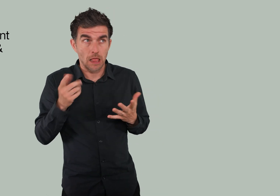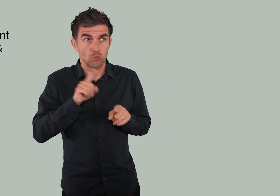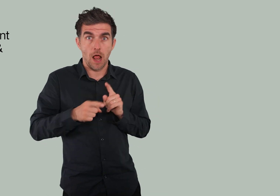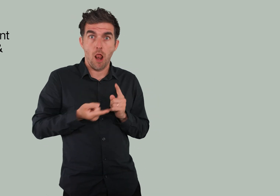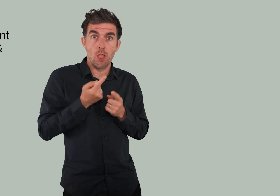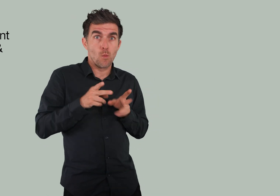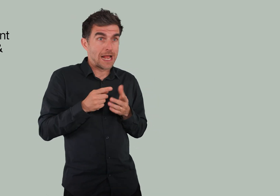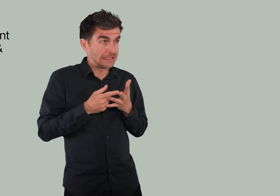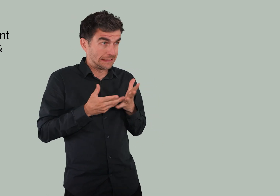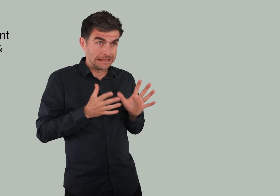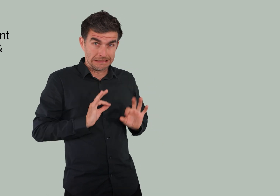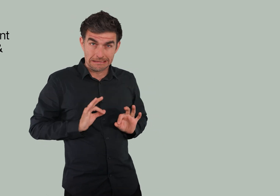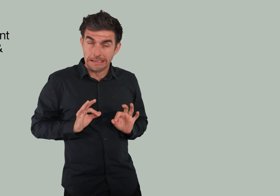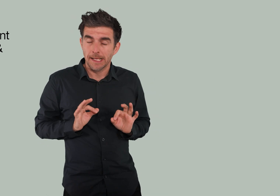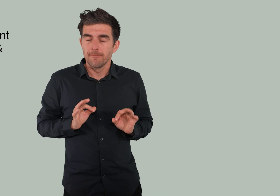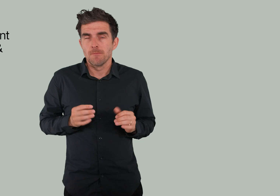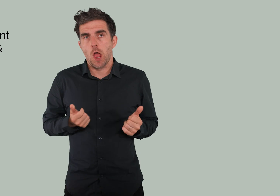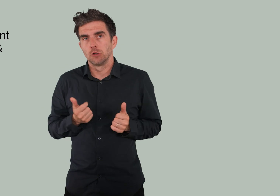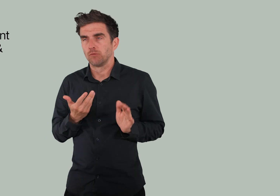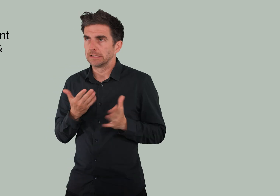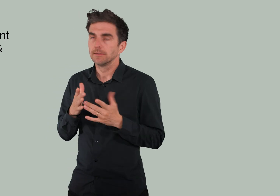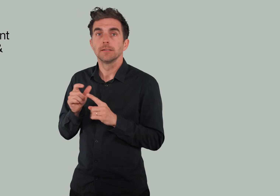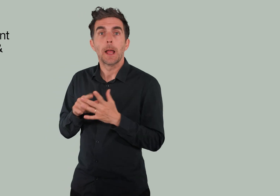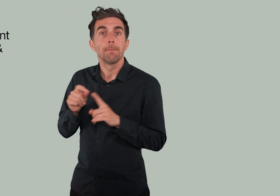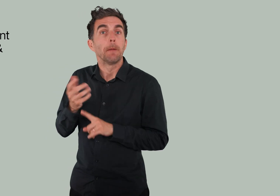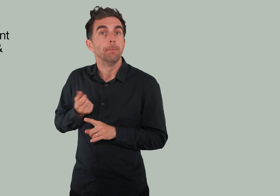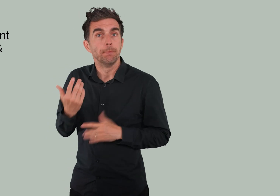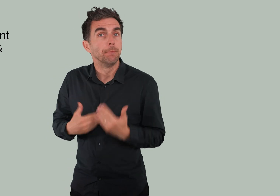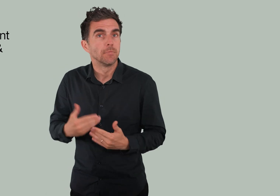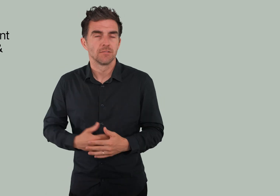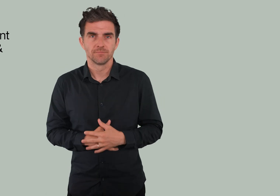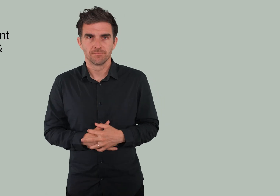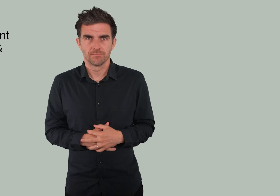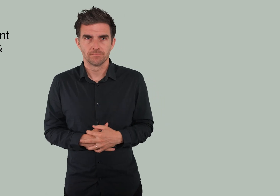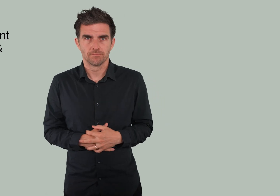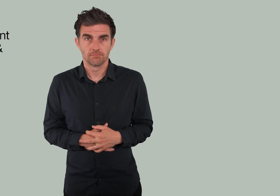and exhausting all other alternatives – before beginning their PIP application.